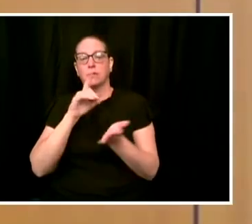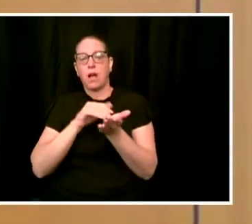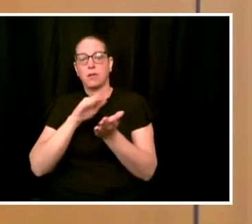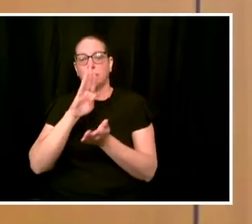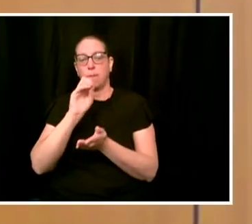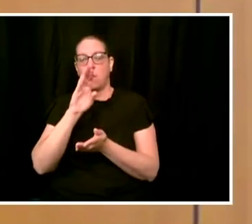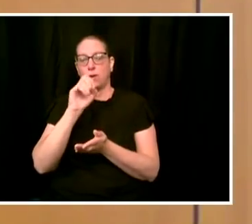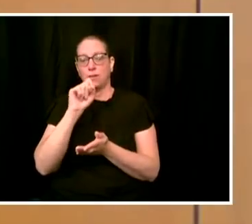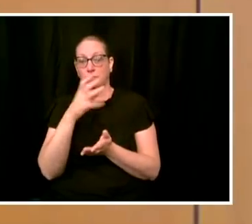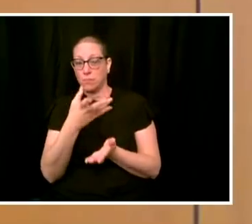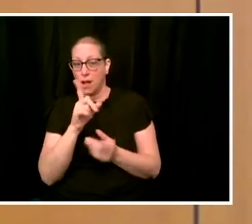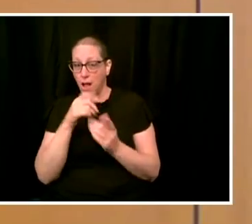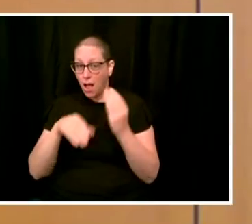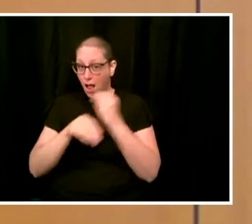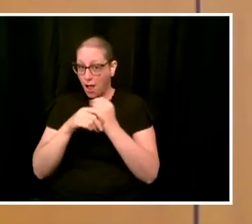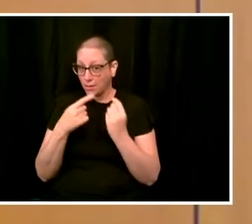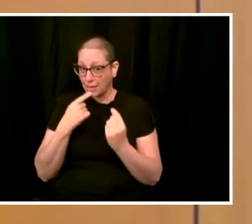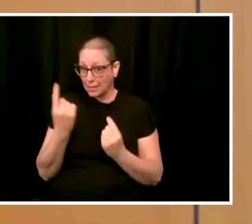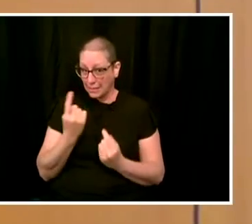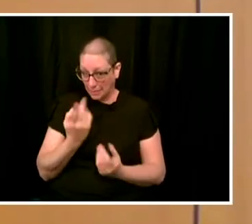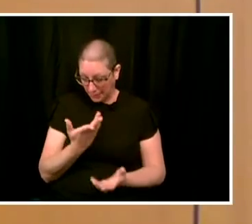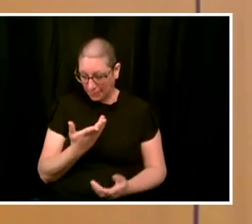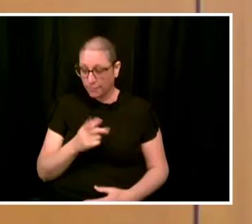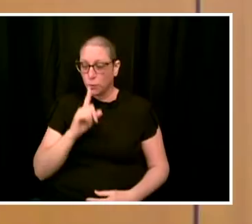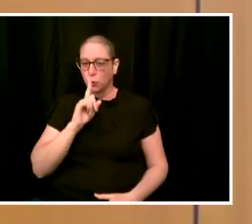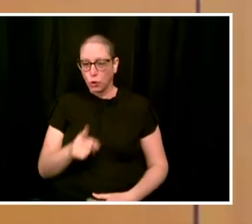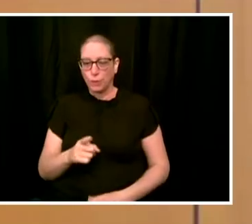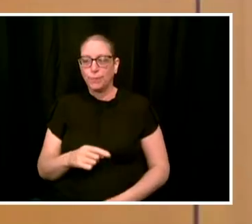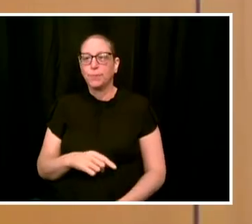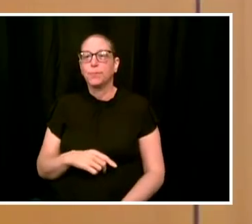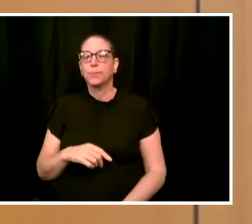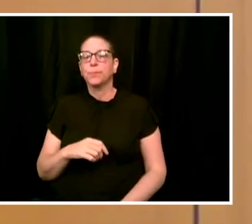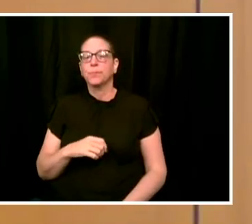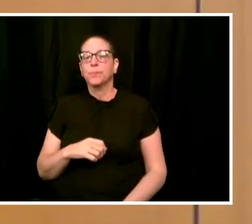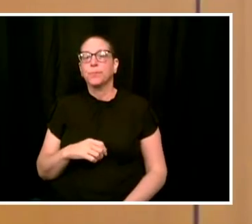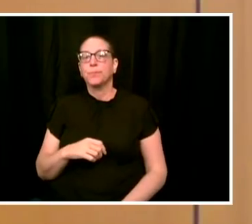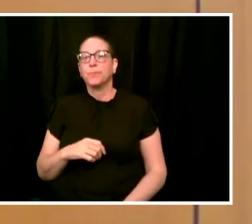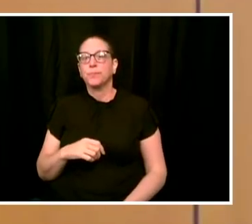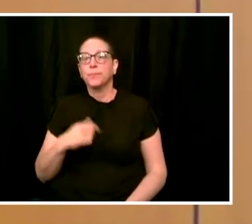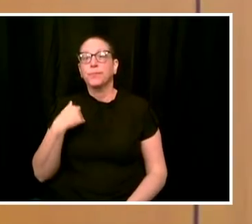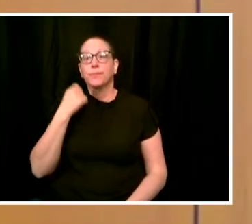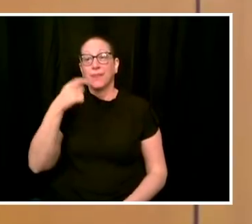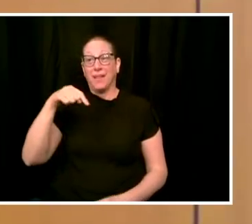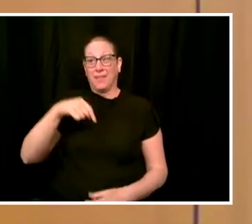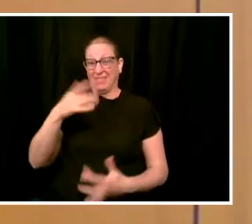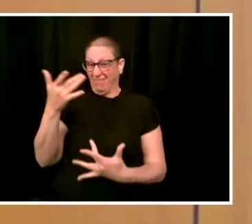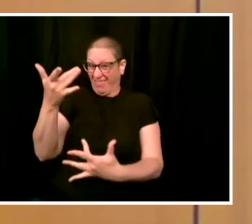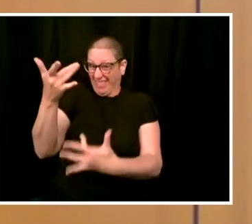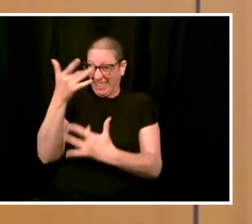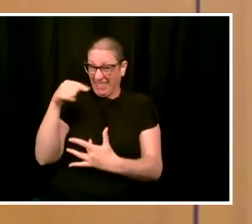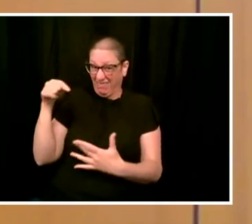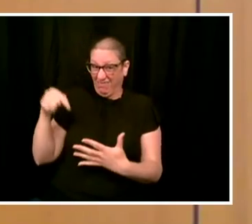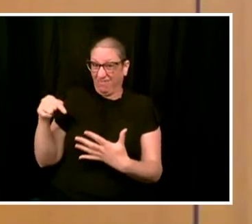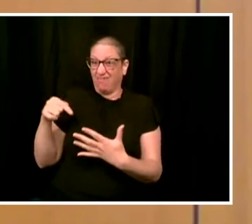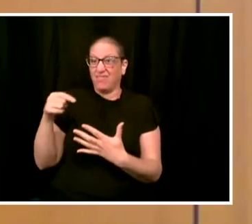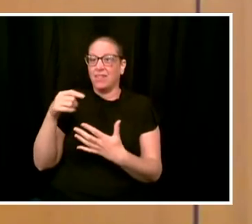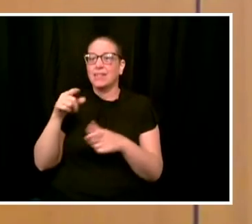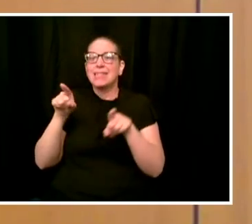EVERY WAY POSSIBLE IN THE MEANTIME. DR. BARR BAA WO, DO YOU WANT TO ADD?